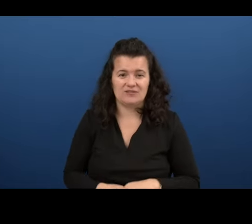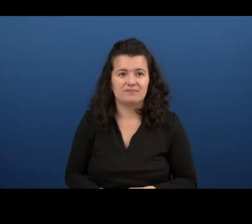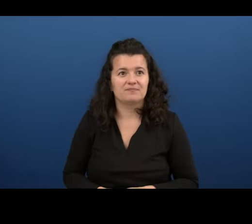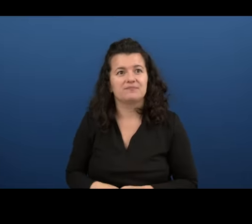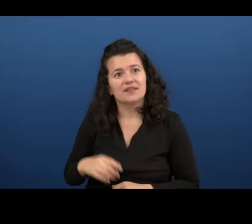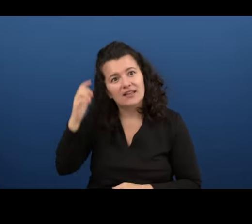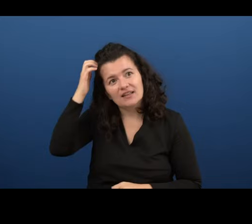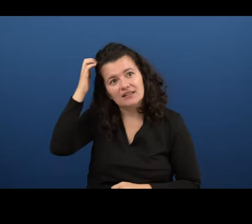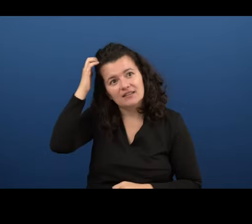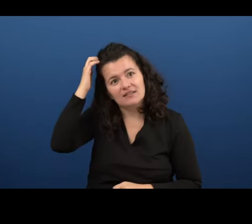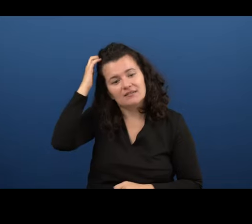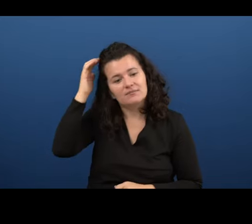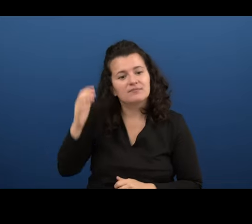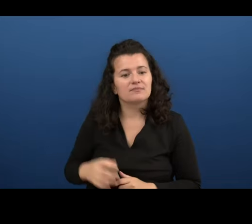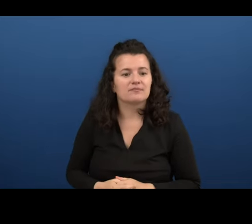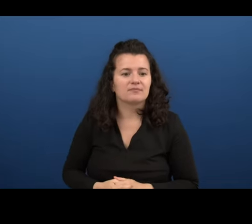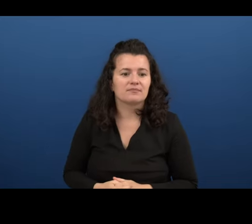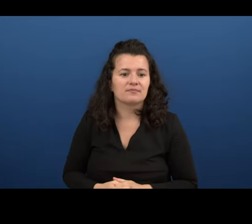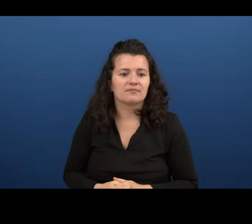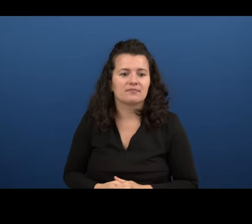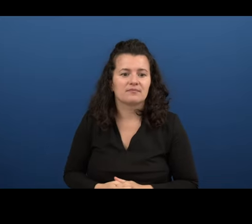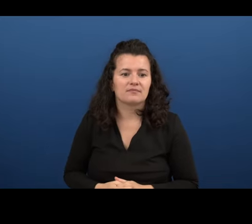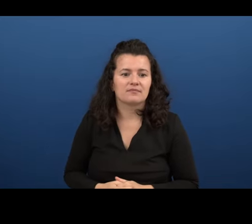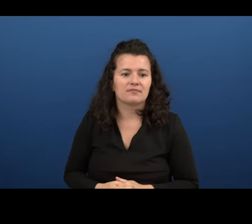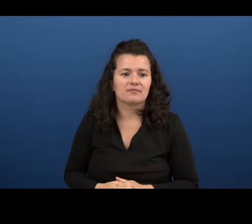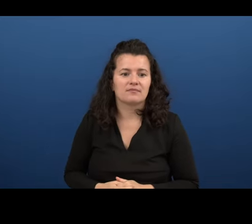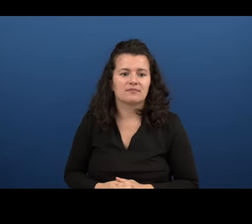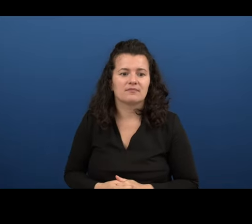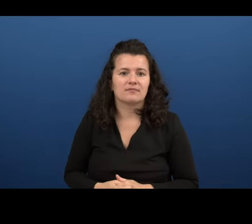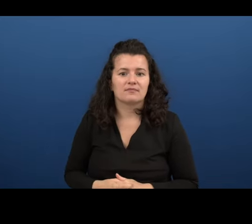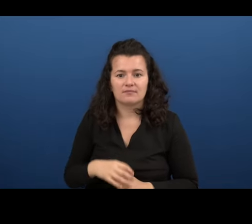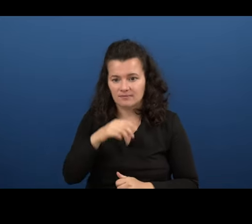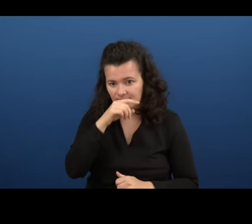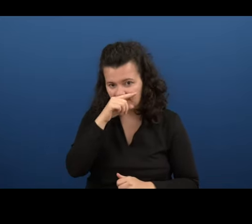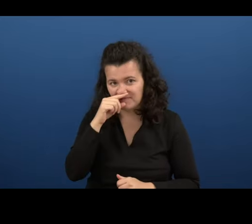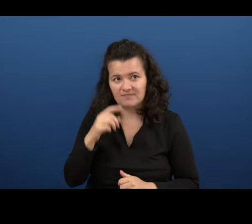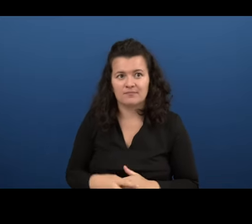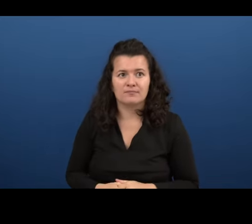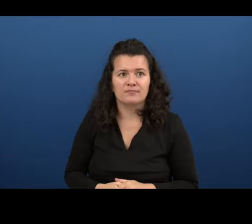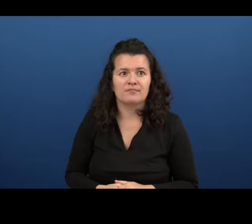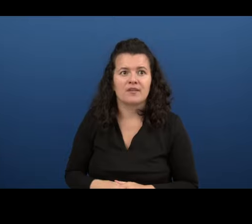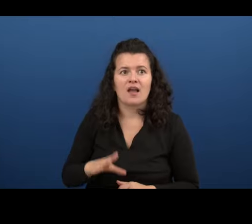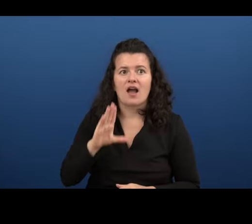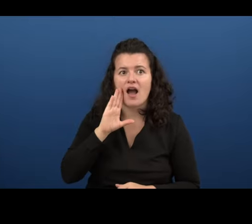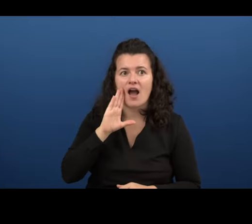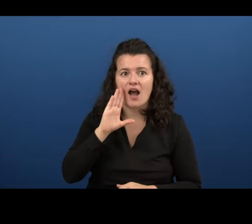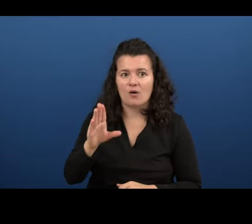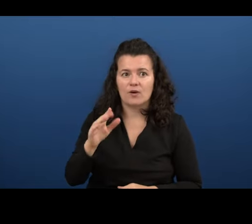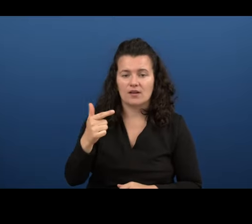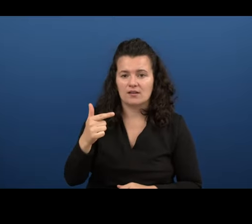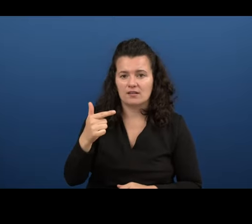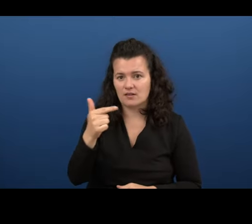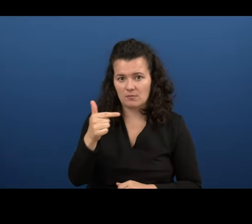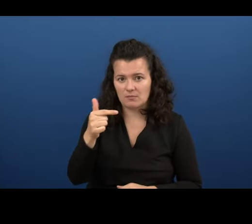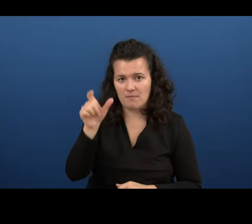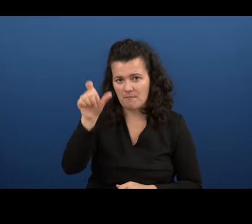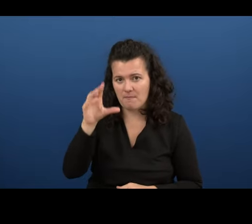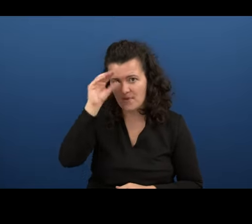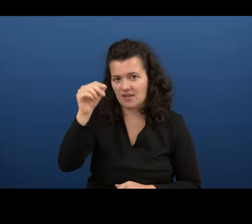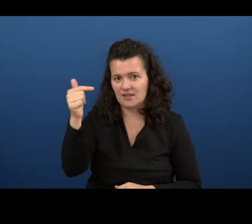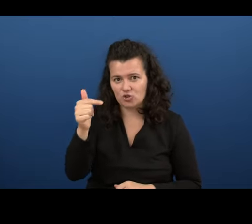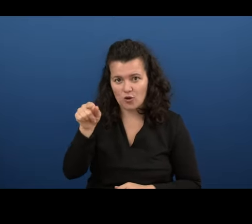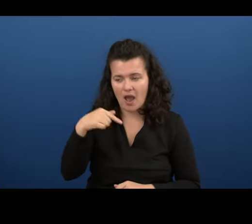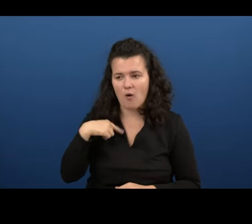12:30:14 There is one question on ESPN from Mr tissue me, I will reply to you.